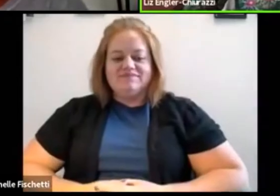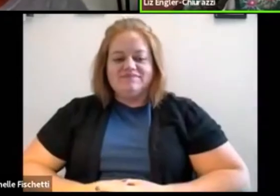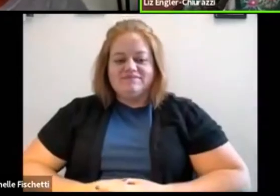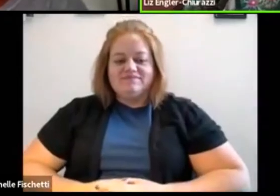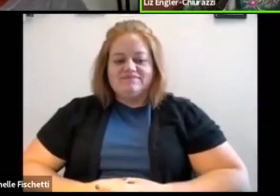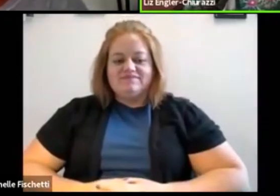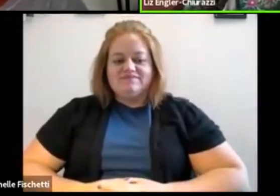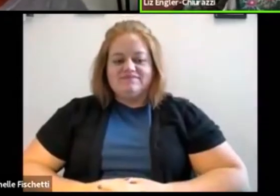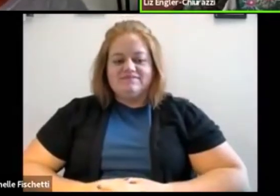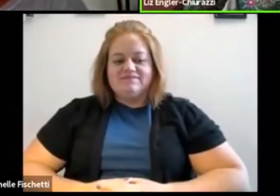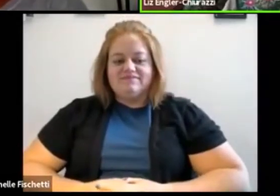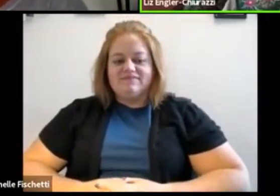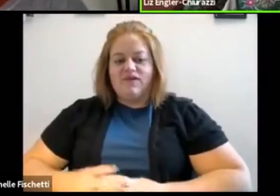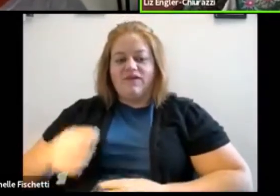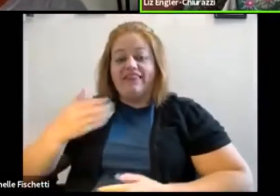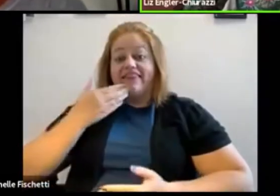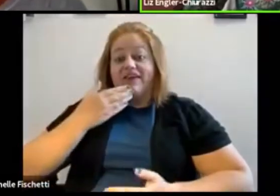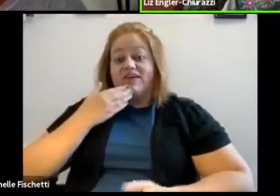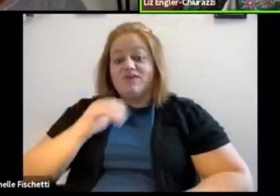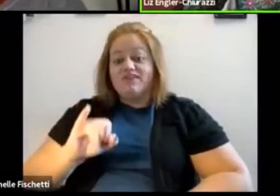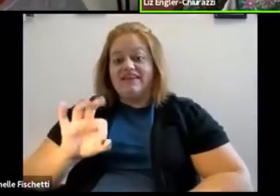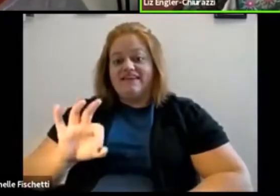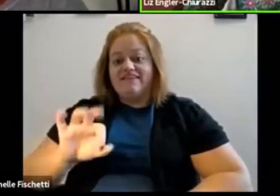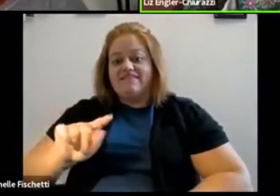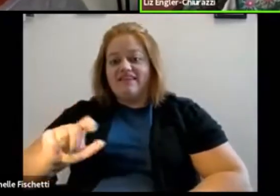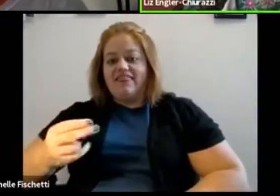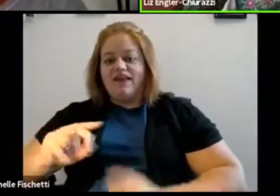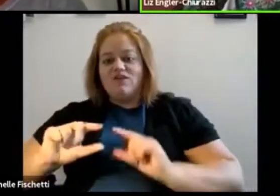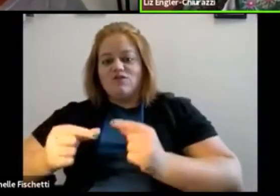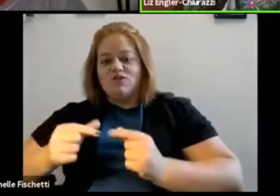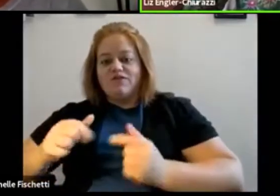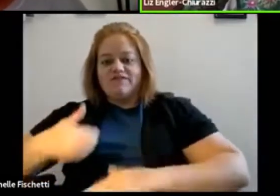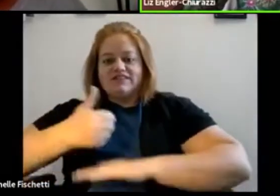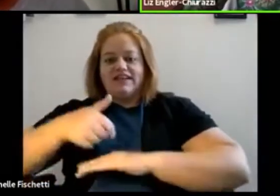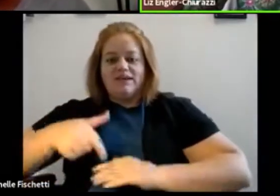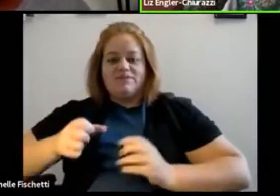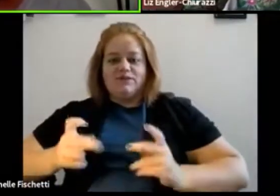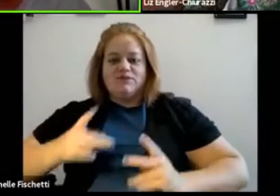the IF/THEN group as well for facilitating this opportunity. For sure.